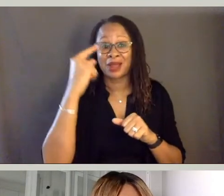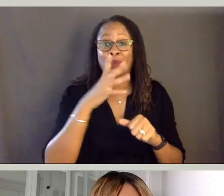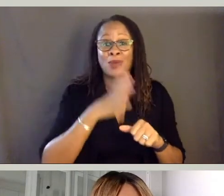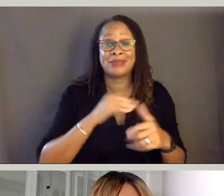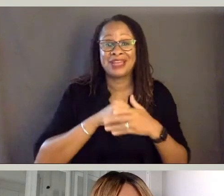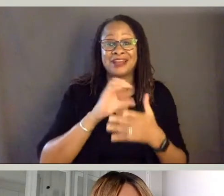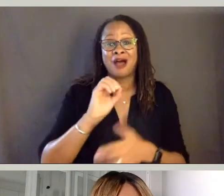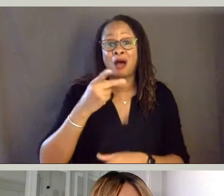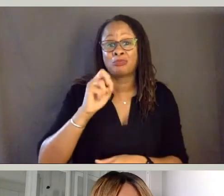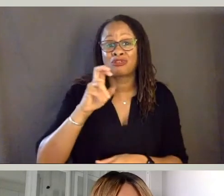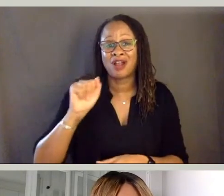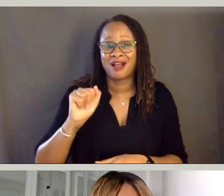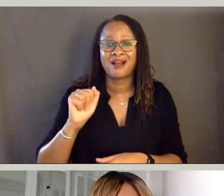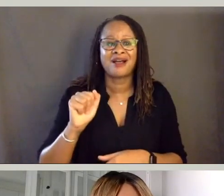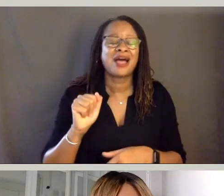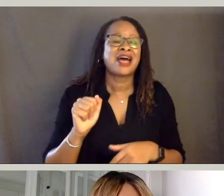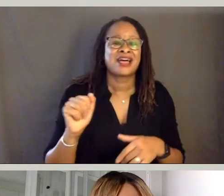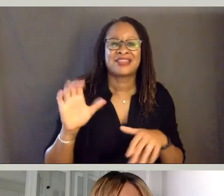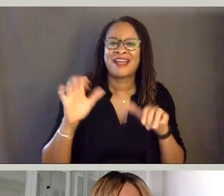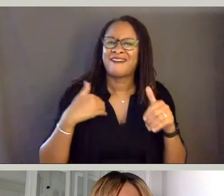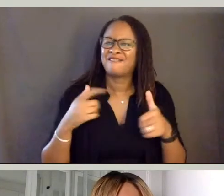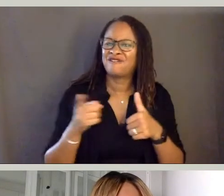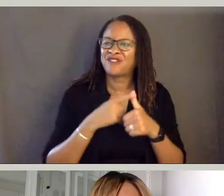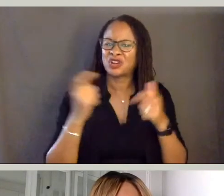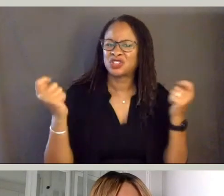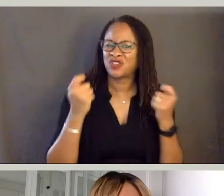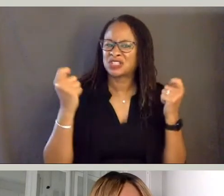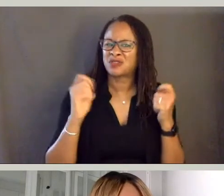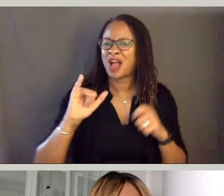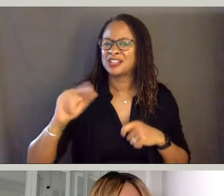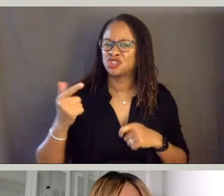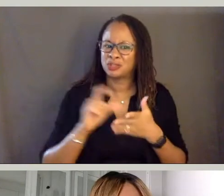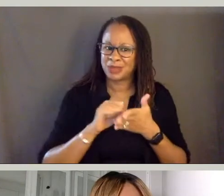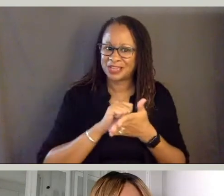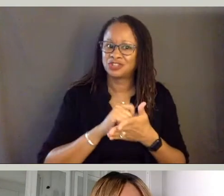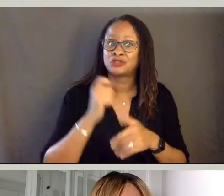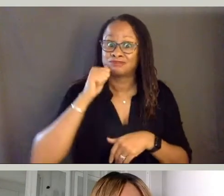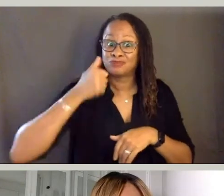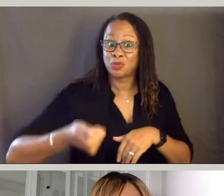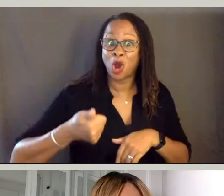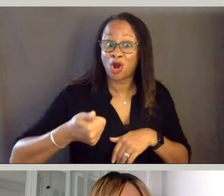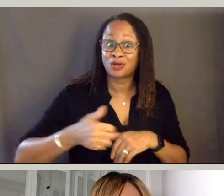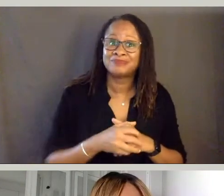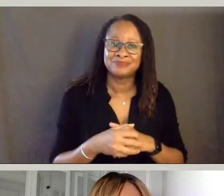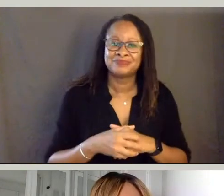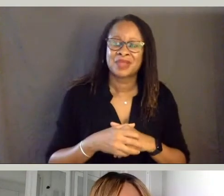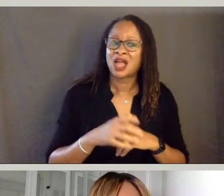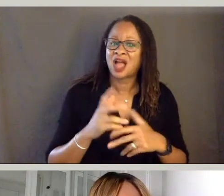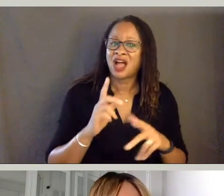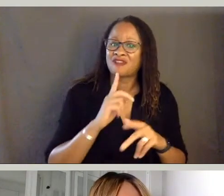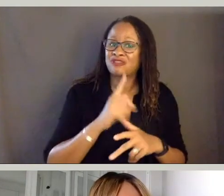and they're doing their first festival this tomorrow, and there's a real interest in like, in the Black community,